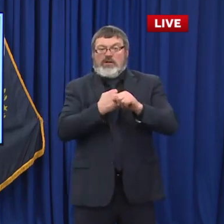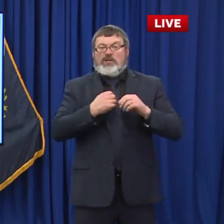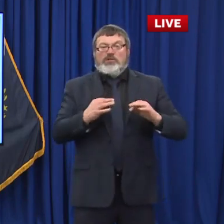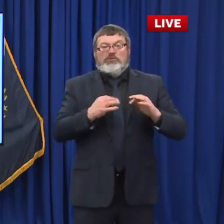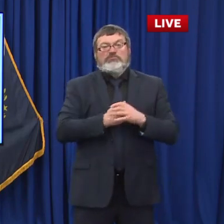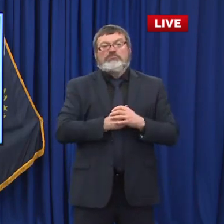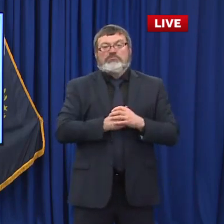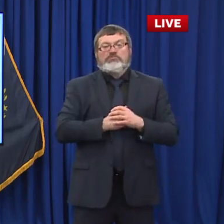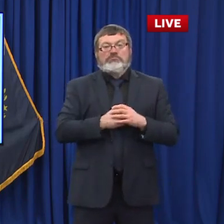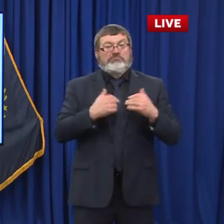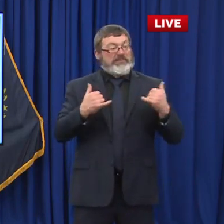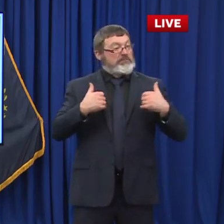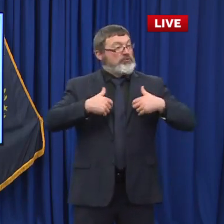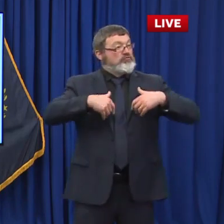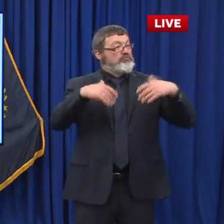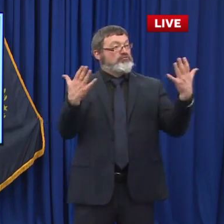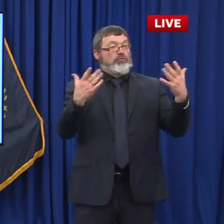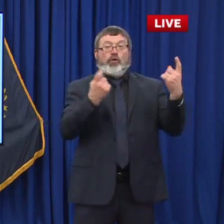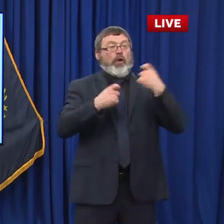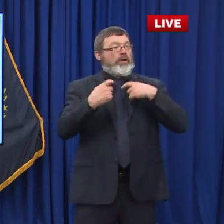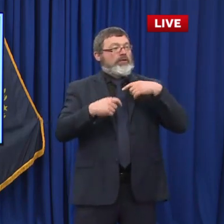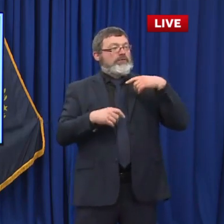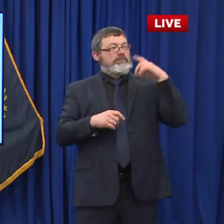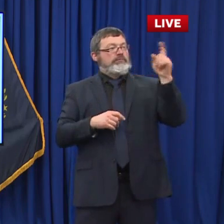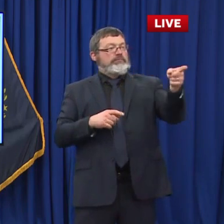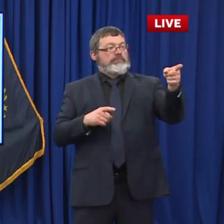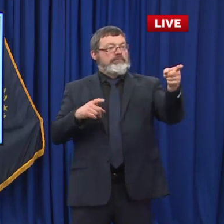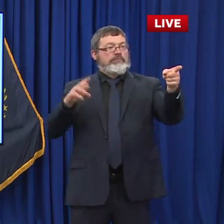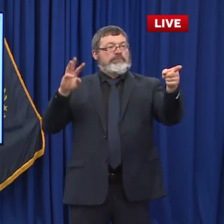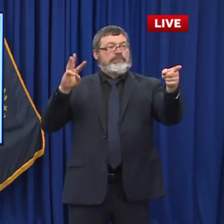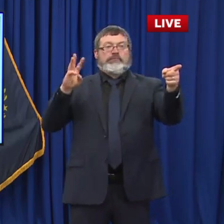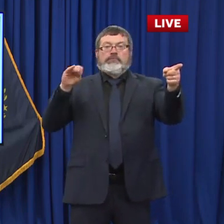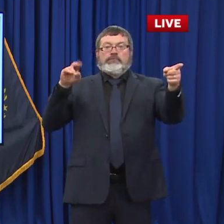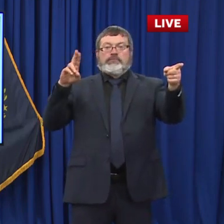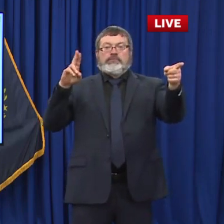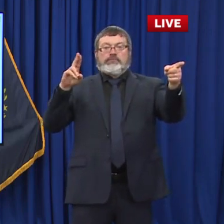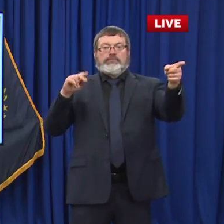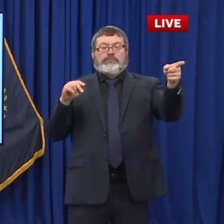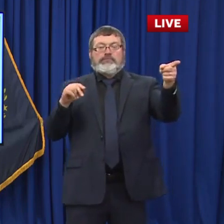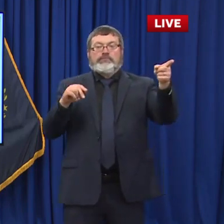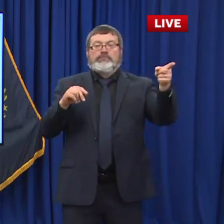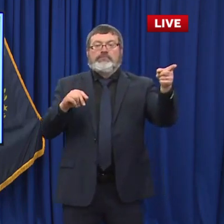WE ARE TAKING CARE OF THESE LAST-MINUTE CUTS AS THAT -- COSTS AT THE HIP ESTATE.